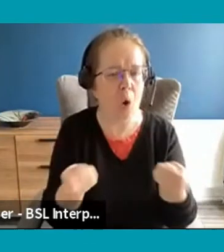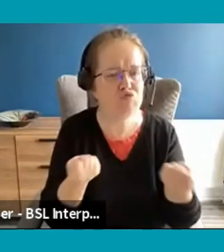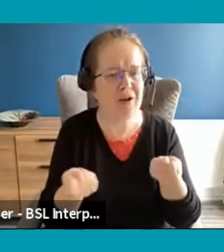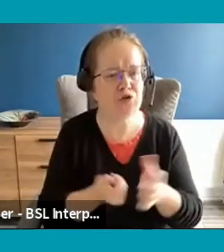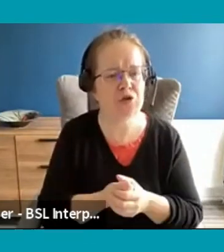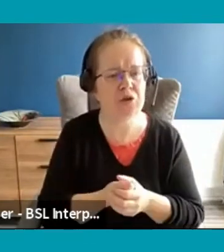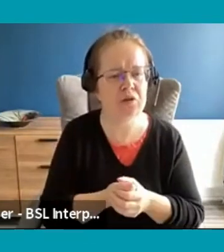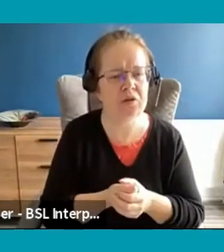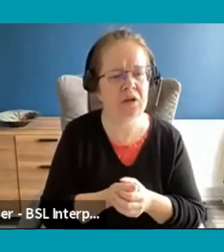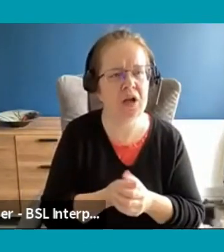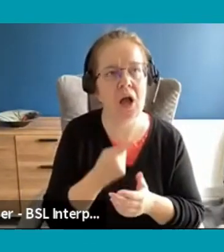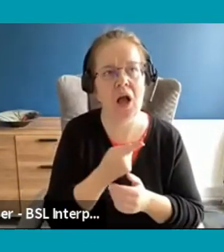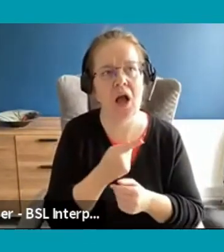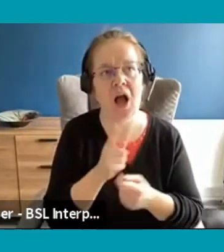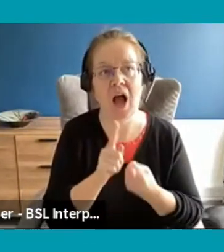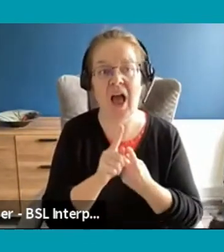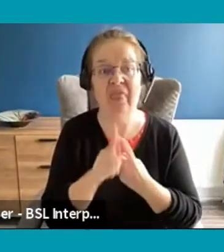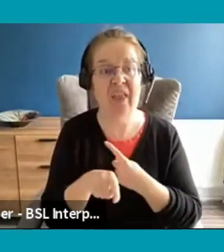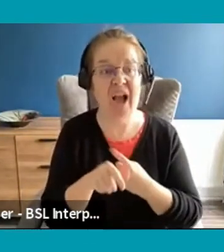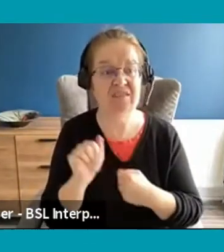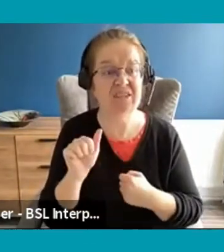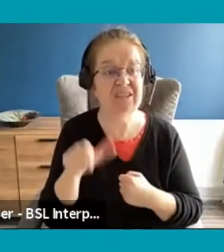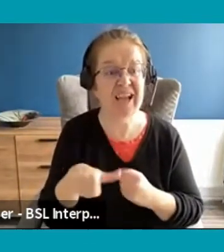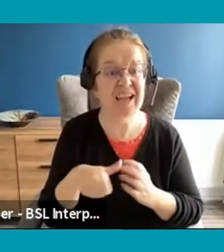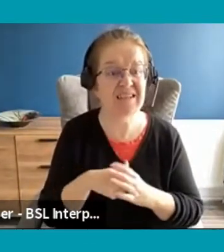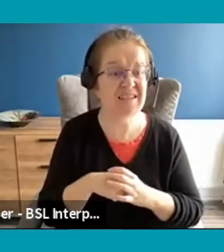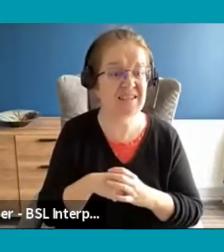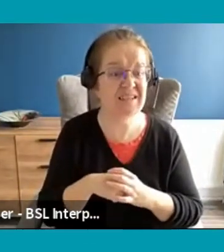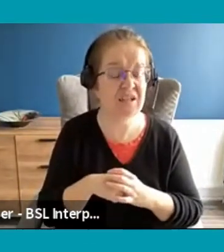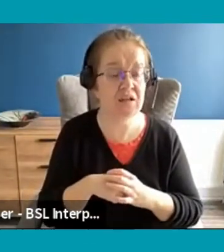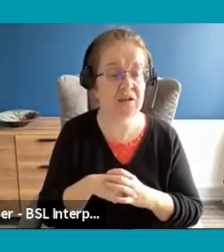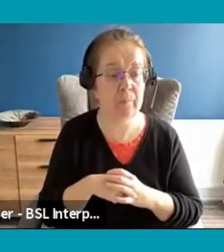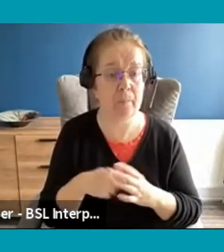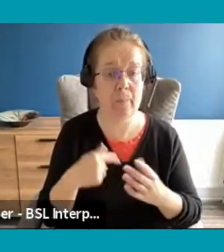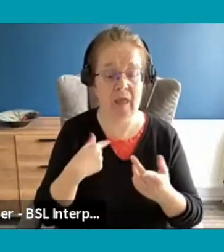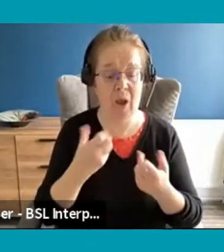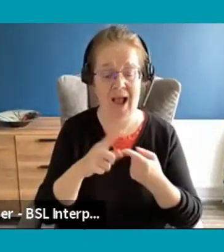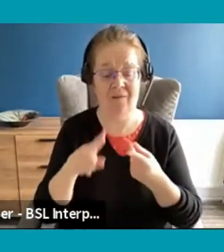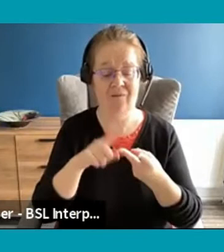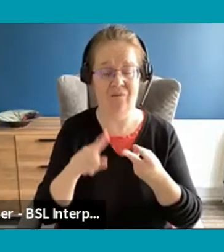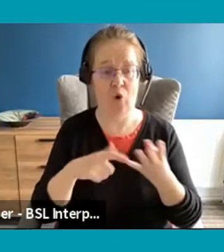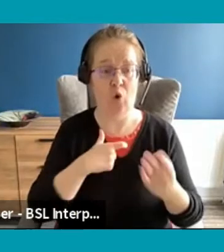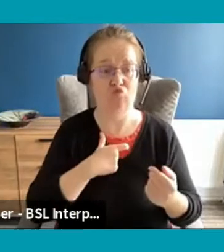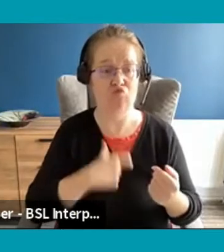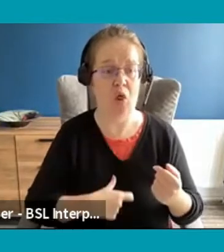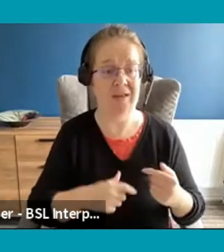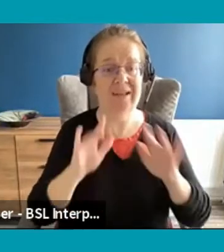I think the answer is is yes. So we have a number of roles, not least all in our International Department funnily enough,